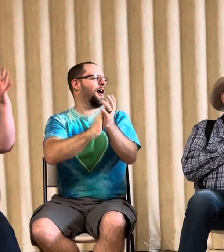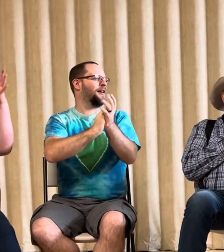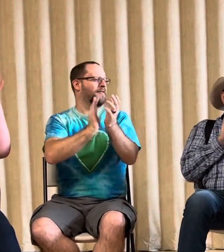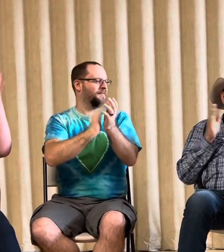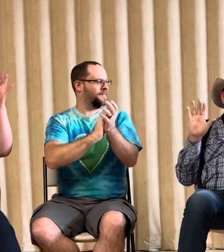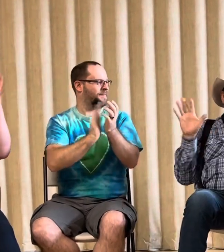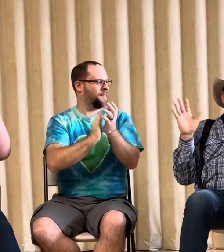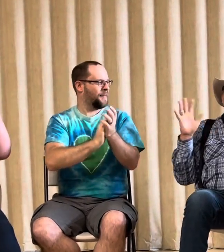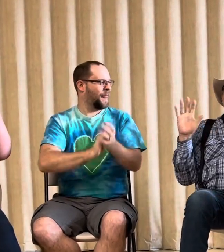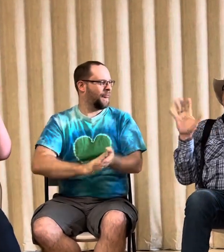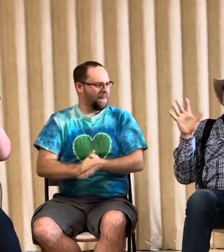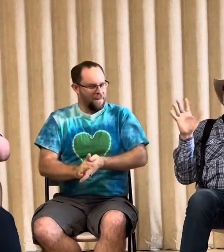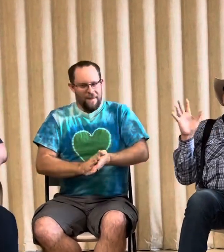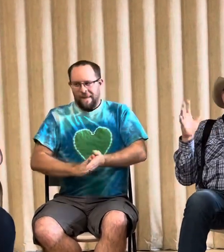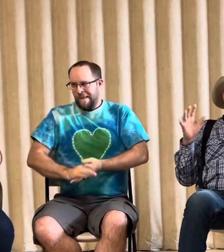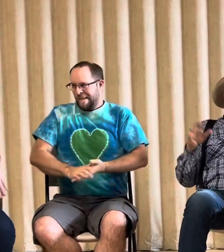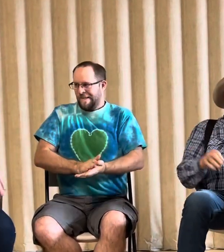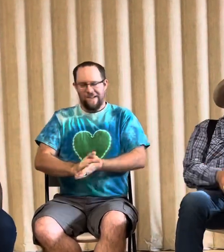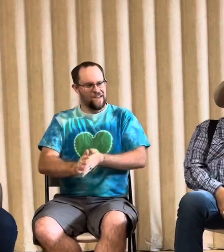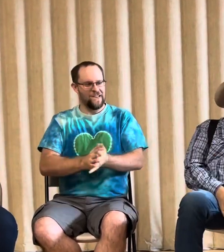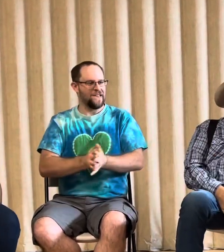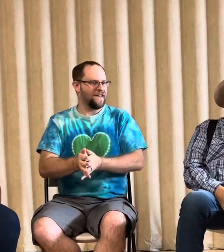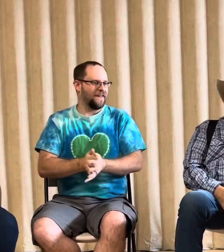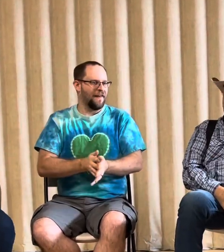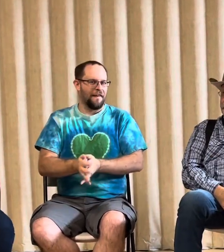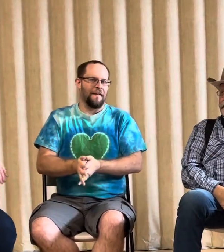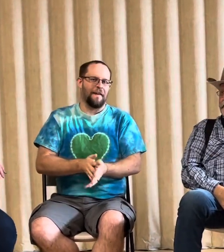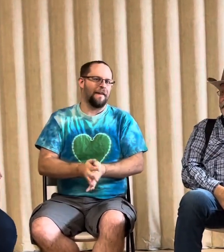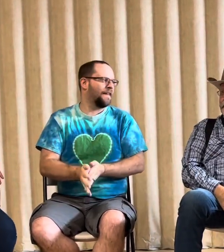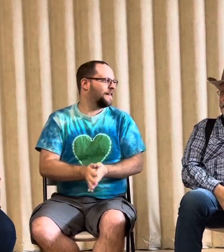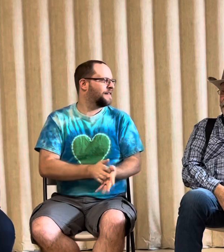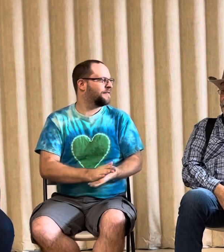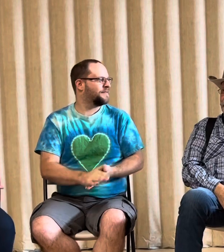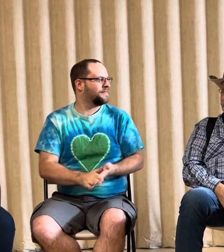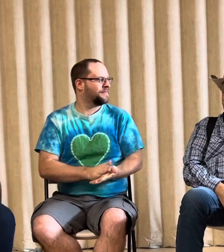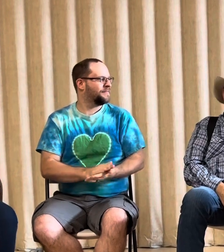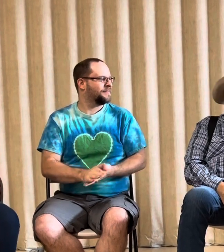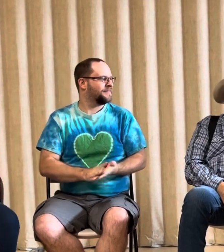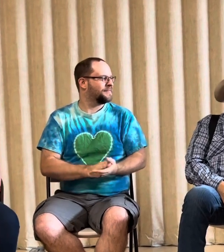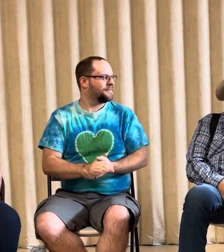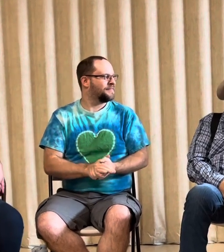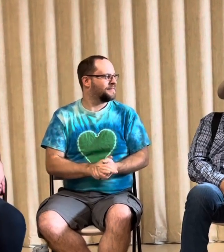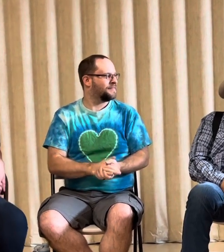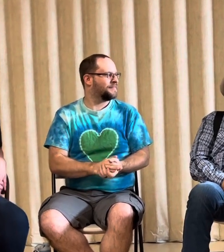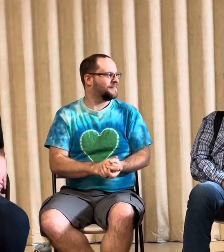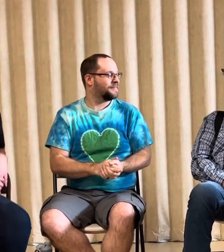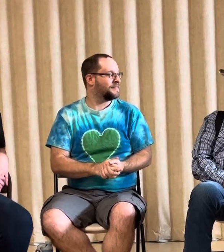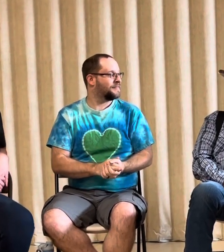You need a boat? BABA: Do I need a boat? CALI: Are you selling boats at Reading Time? BUSTER: Yeah.